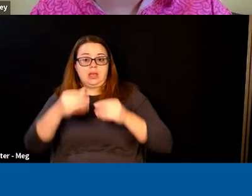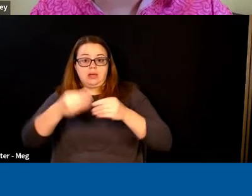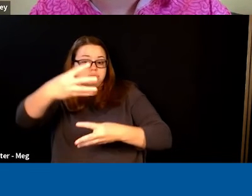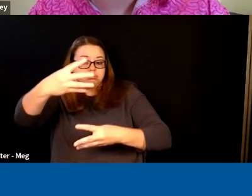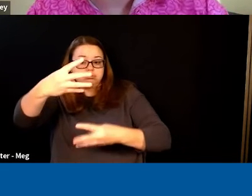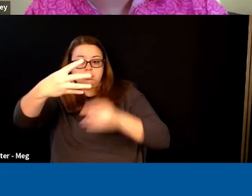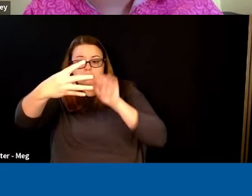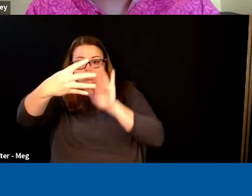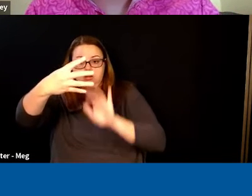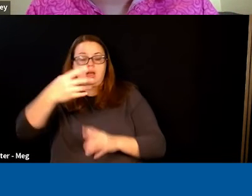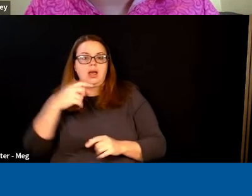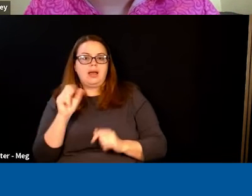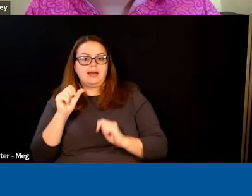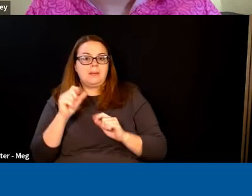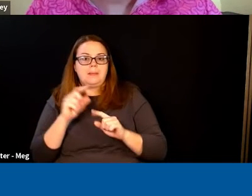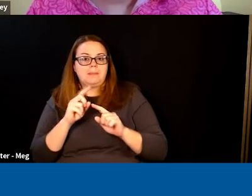what they're talking about, like maybe it's a page heading.